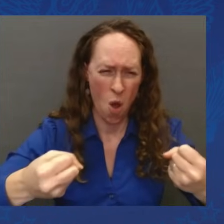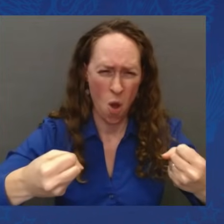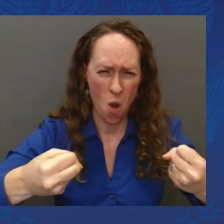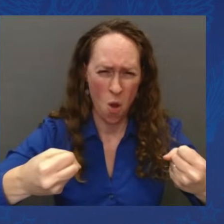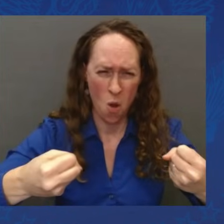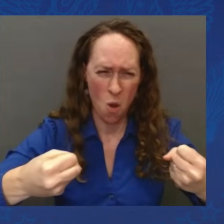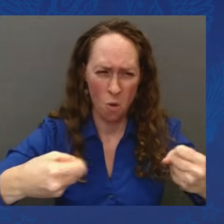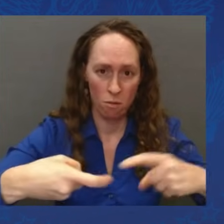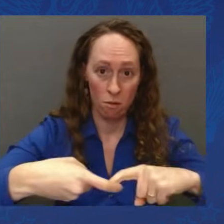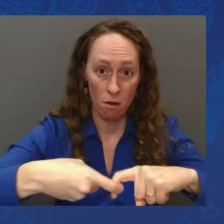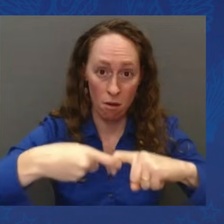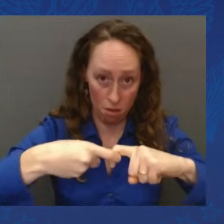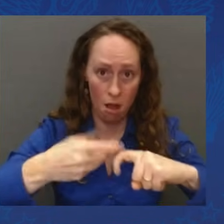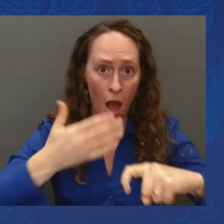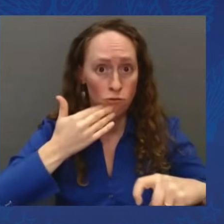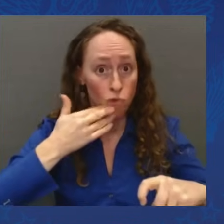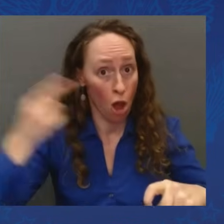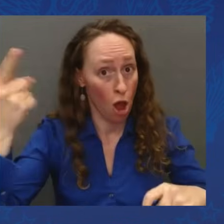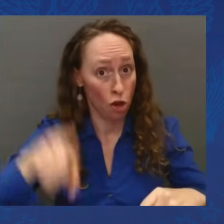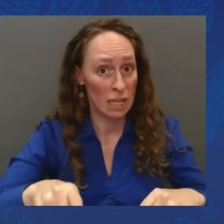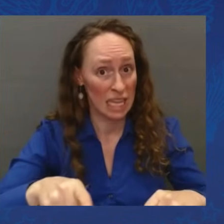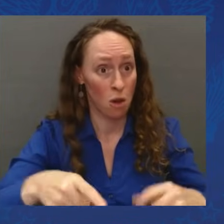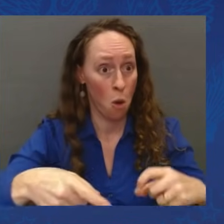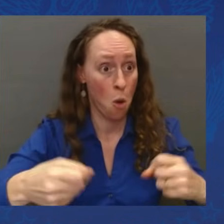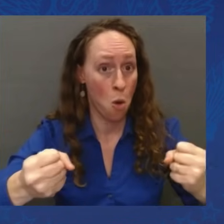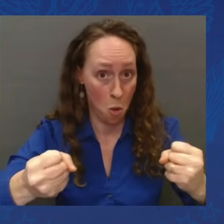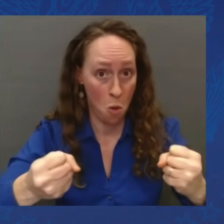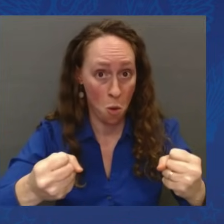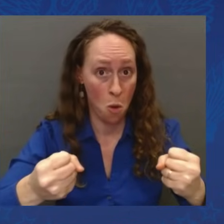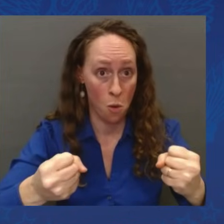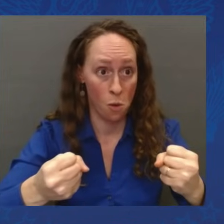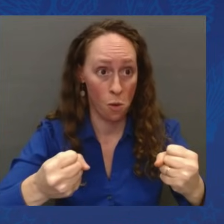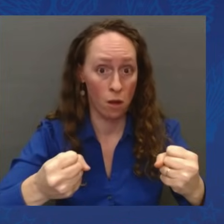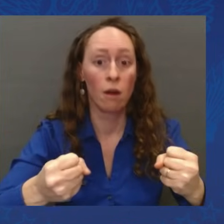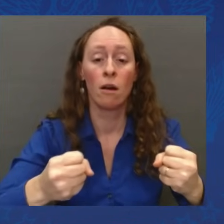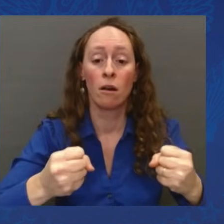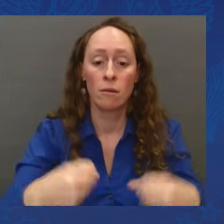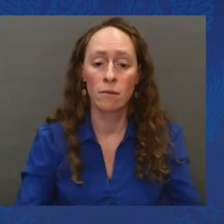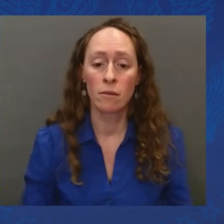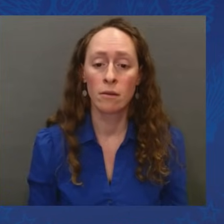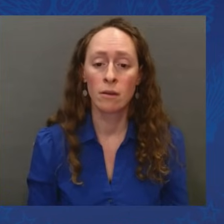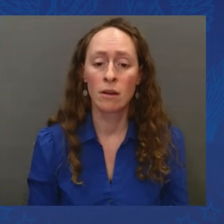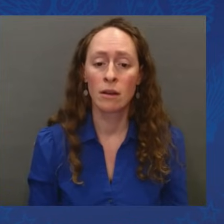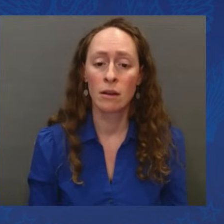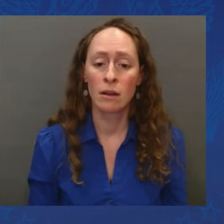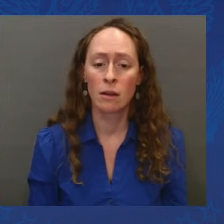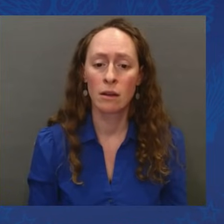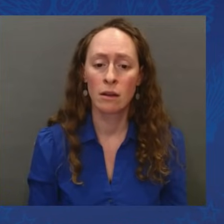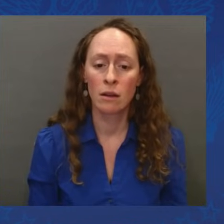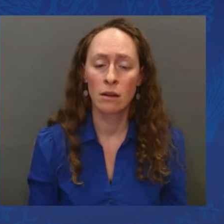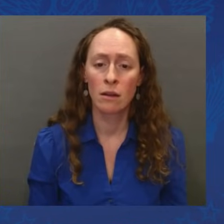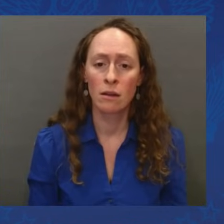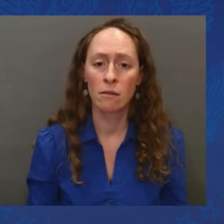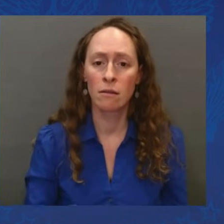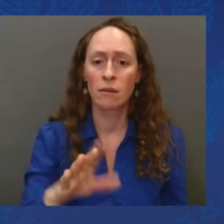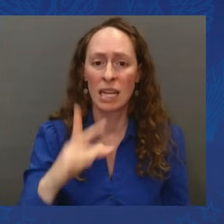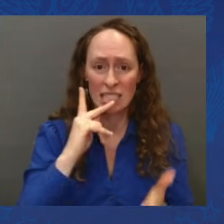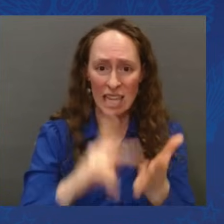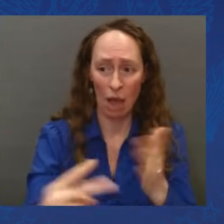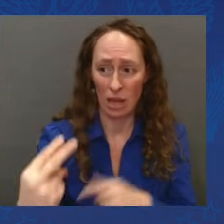I'm getting into too much detail. I know, Mr. Secretary. I'm going to stop. The -- but I am -- I am mildly hopeful.